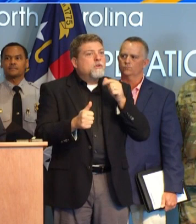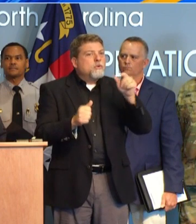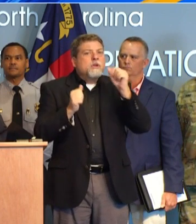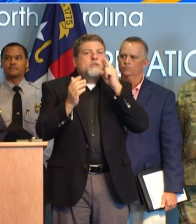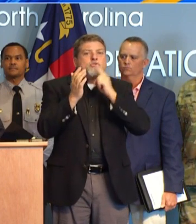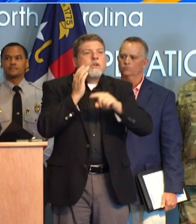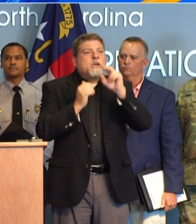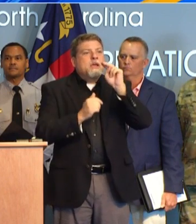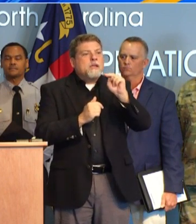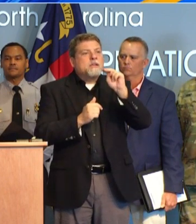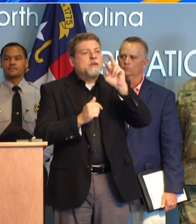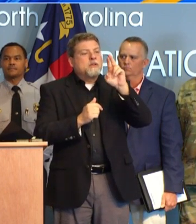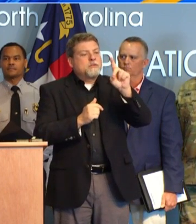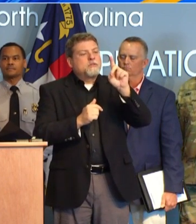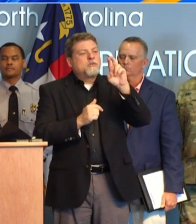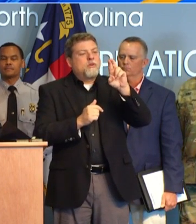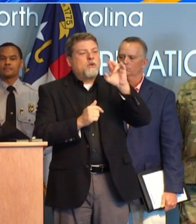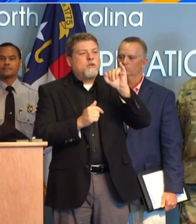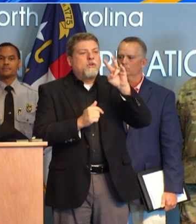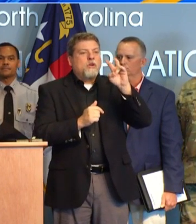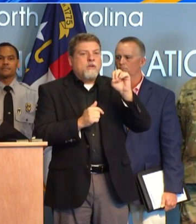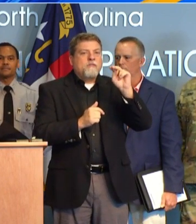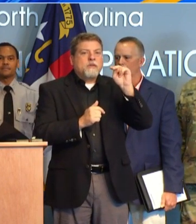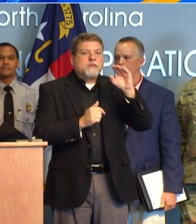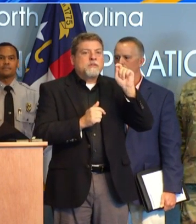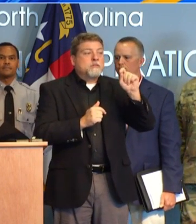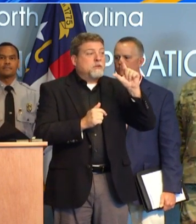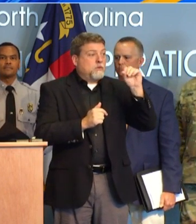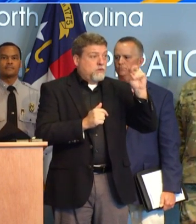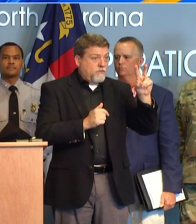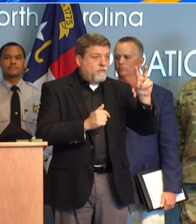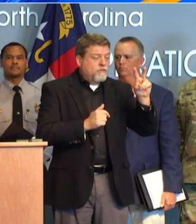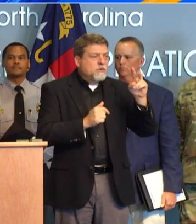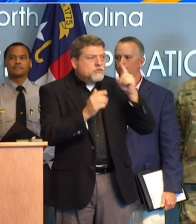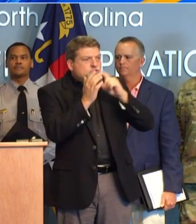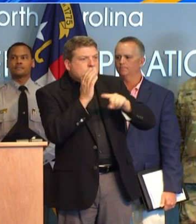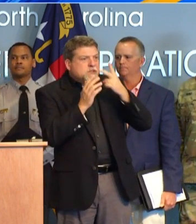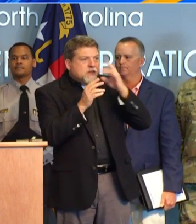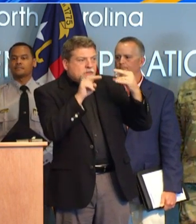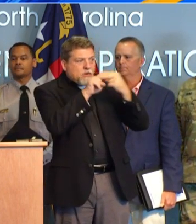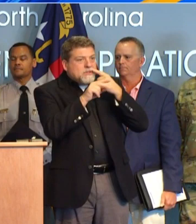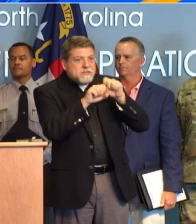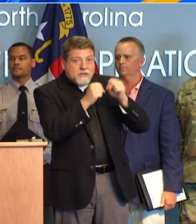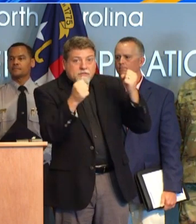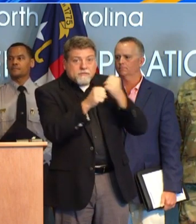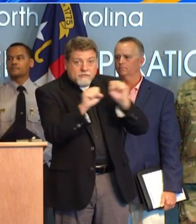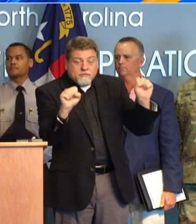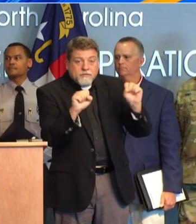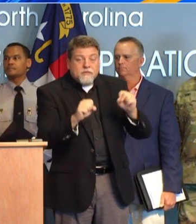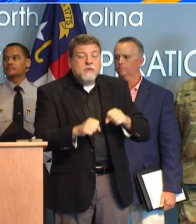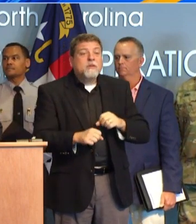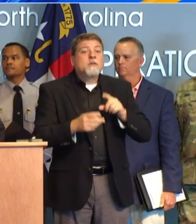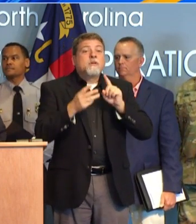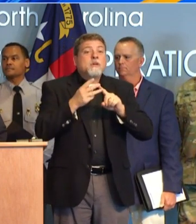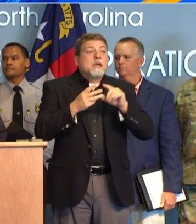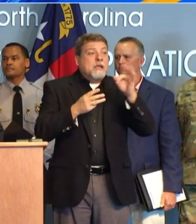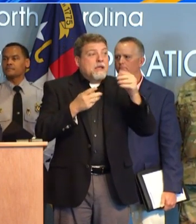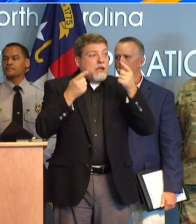ROADS IF YOU CAN. AND BEFORE YOU VENTURE OUT, CHECK ROAD CONDITIONS AT DRIVE.NC.GOV.